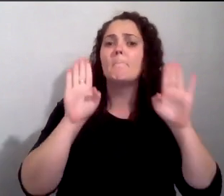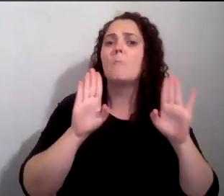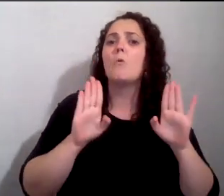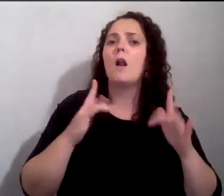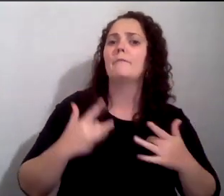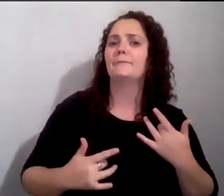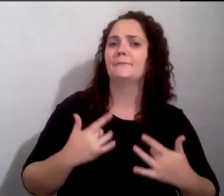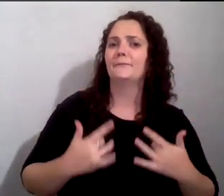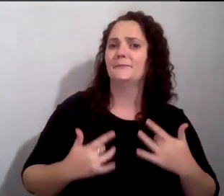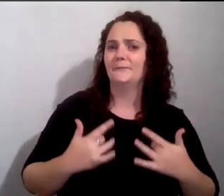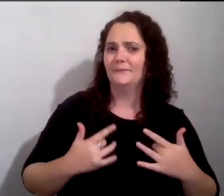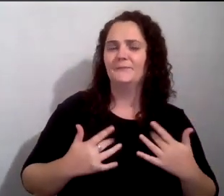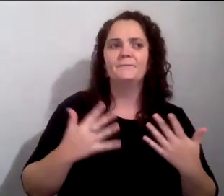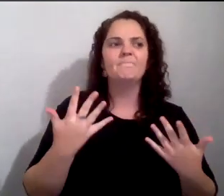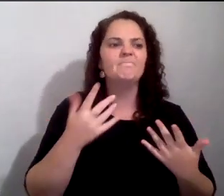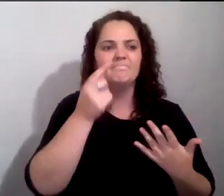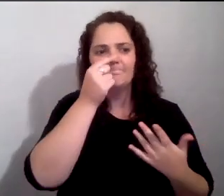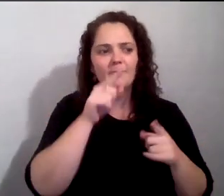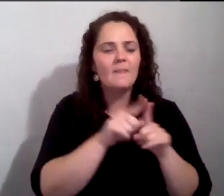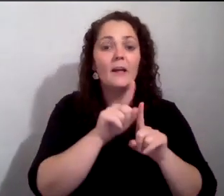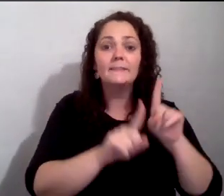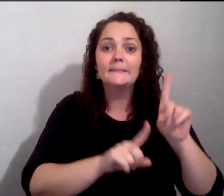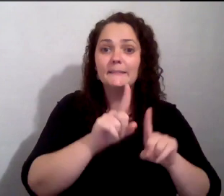life which often means the city or increasing